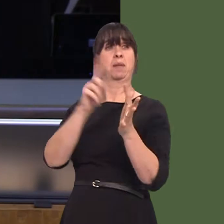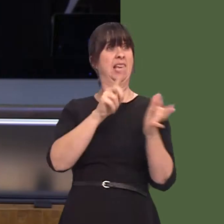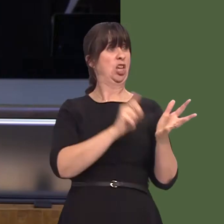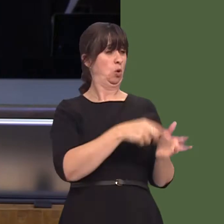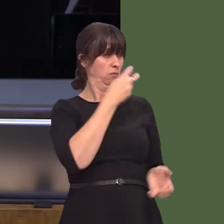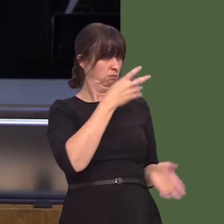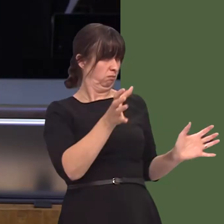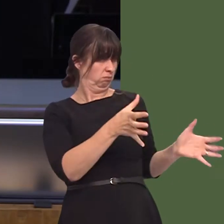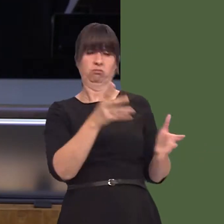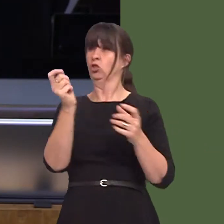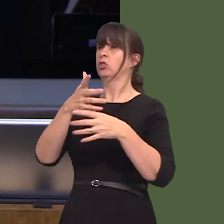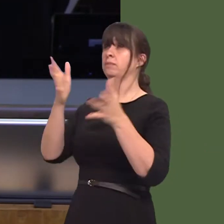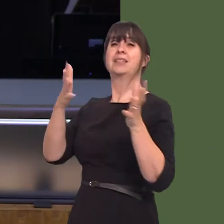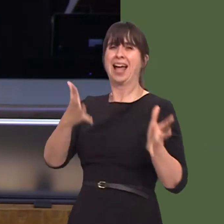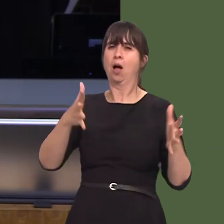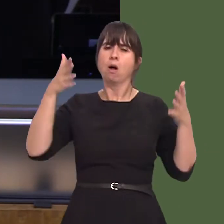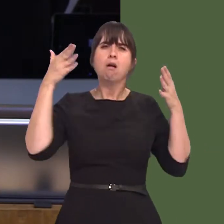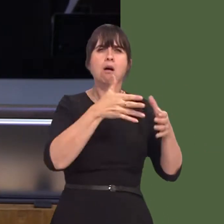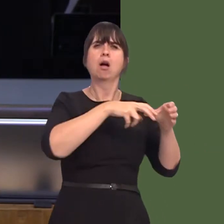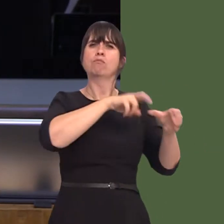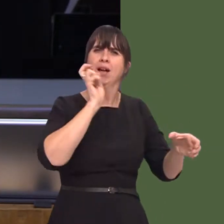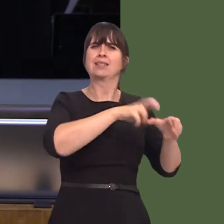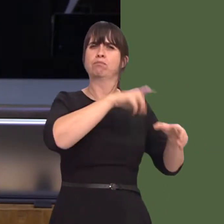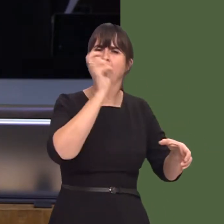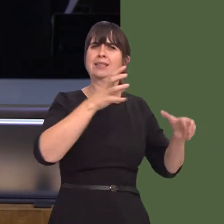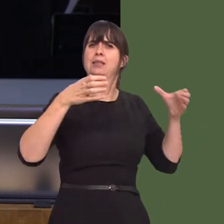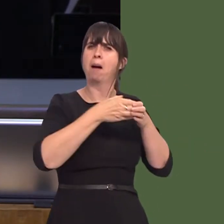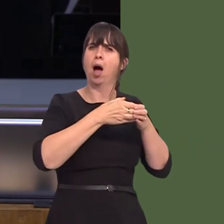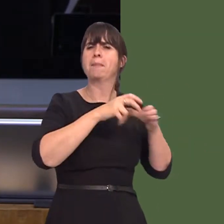Therefore, what we should be doing now is scaling down the Department for Exiting the